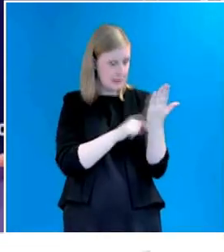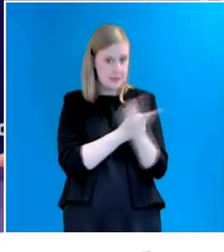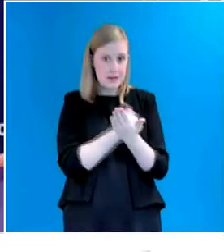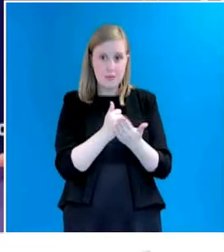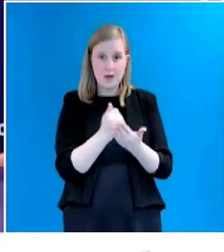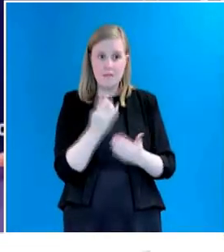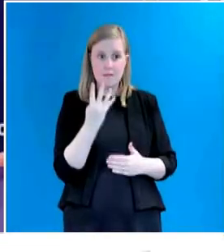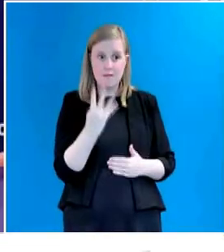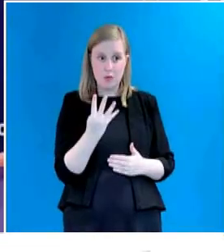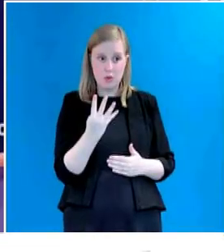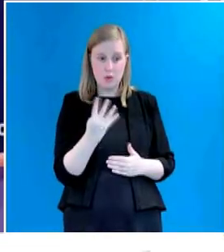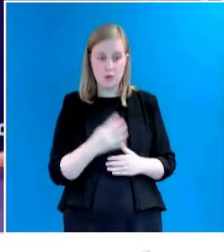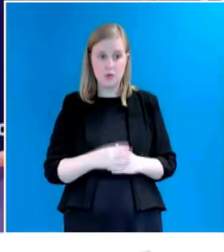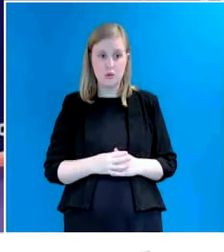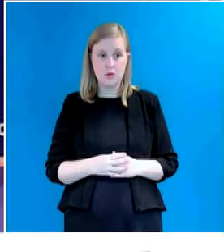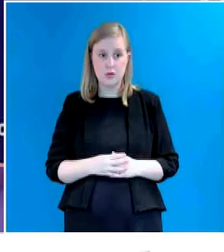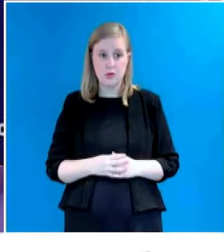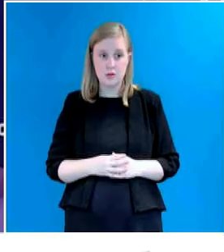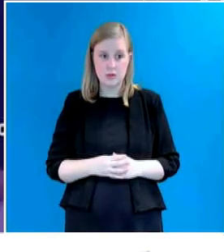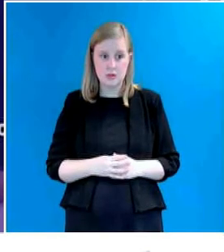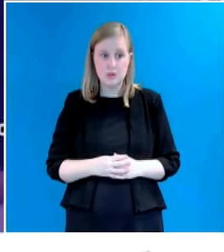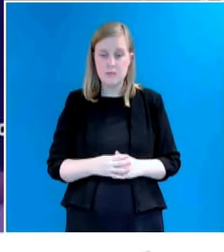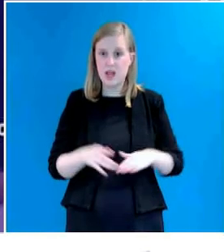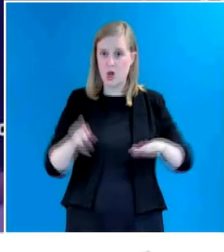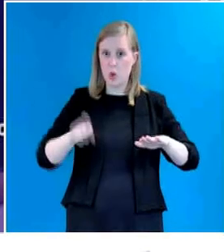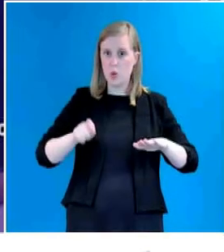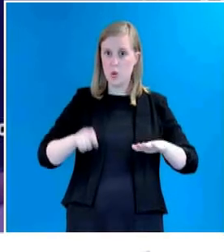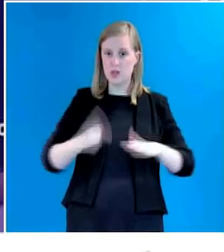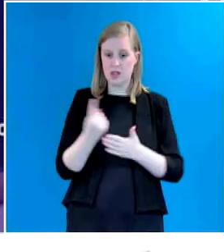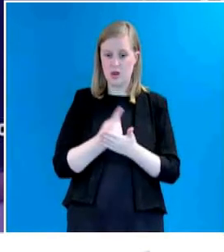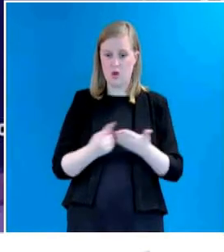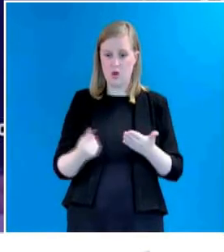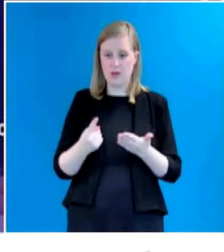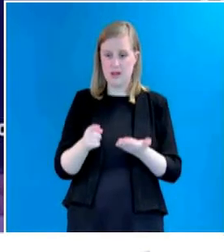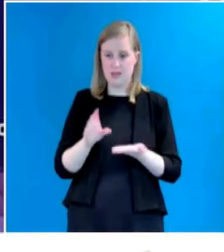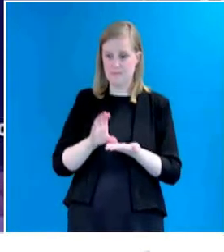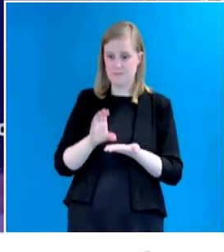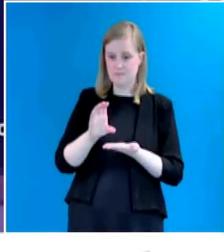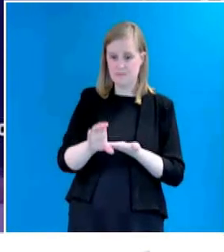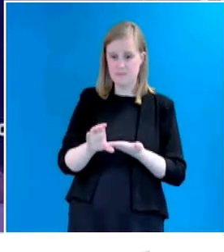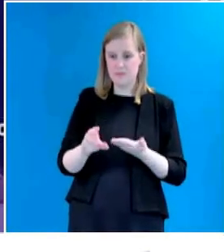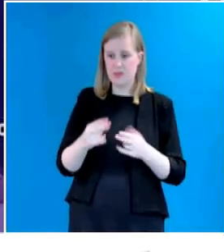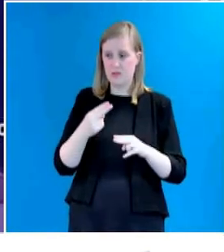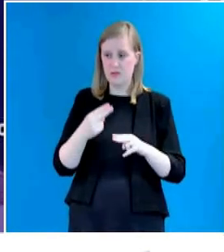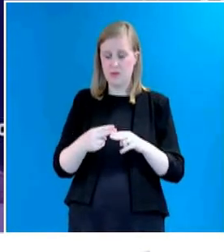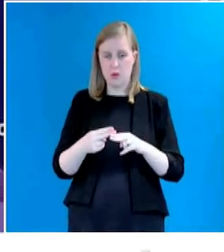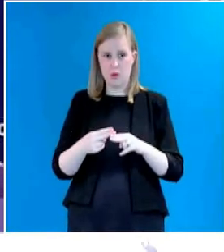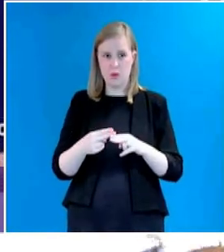the range of relief that a court may grant. I would have thought the Supreme Court, pursuant to that section, could grant